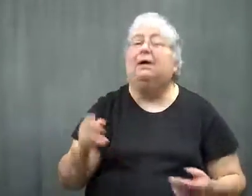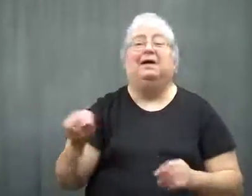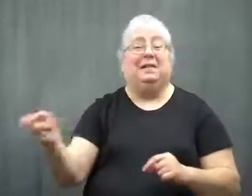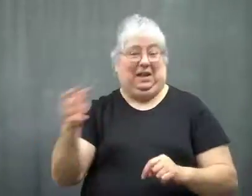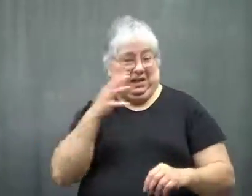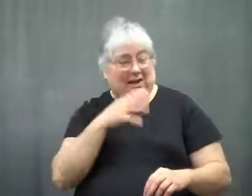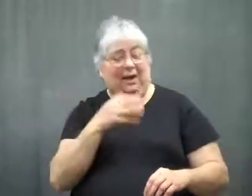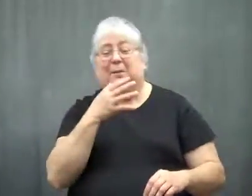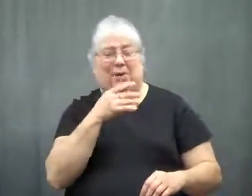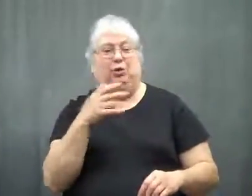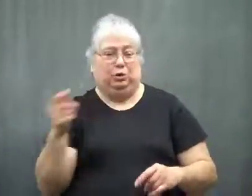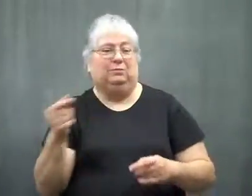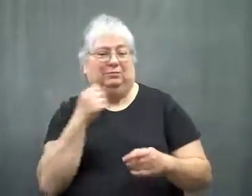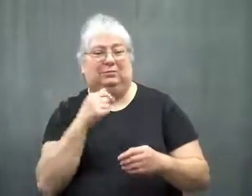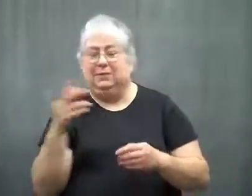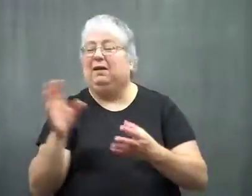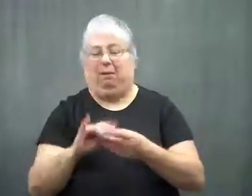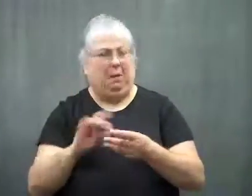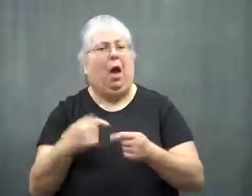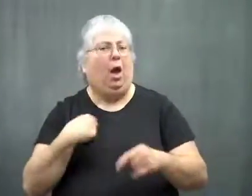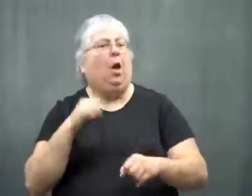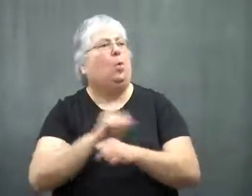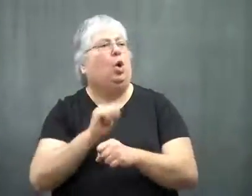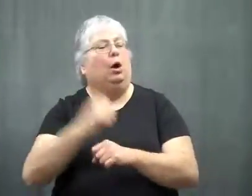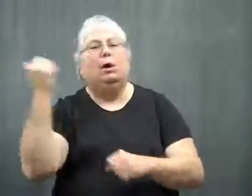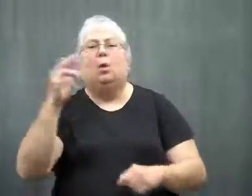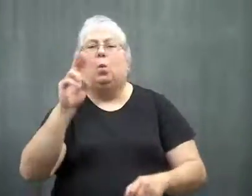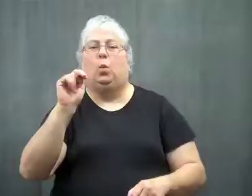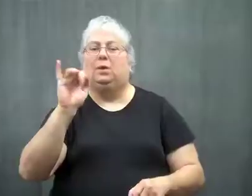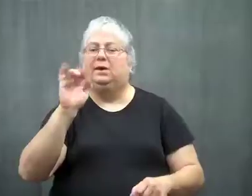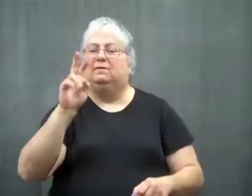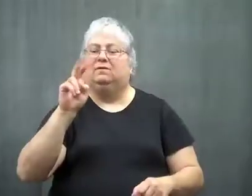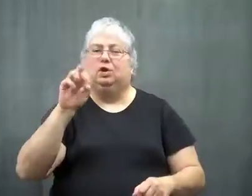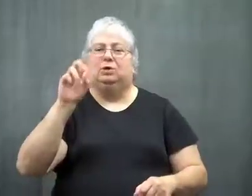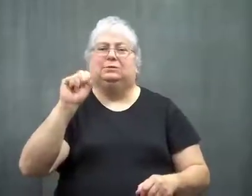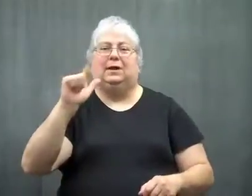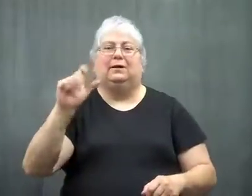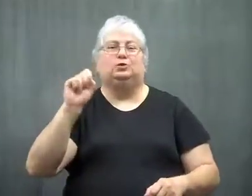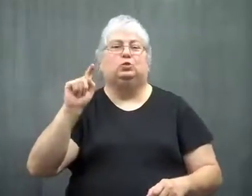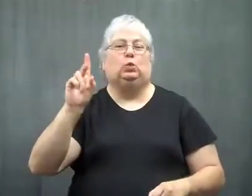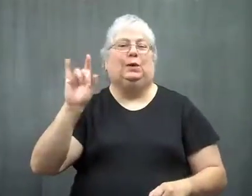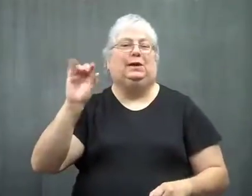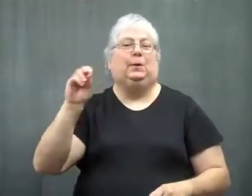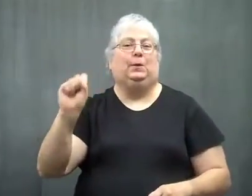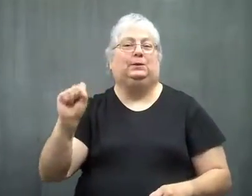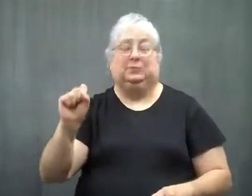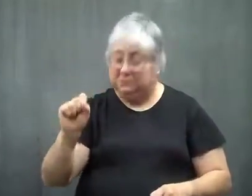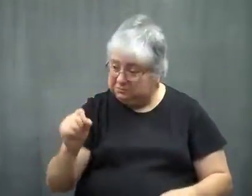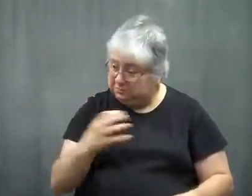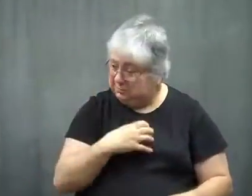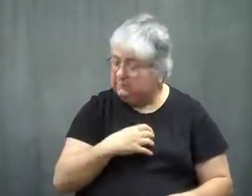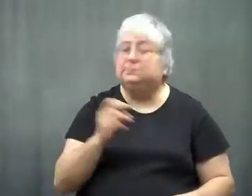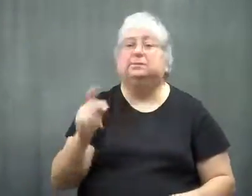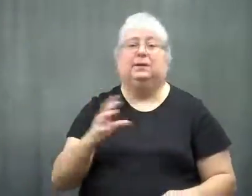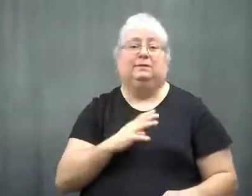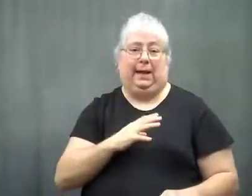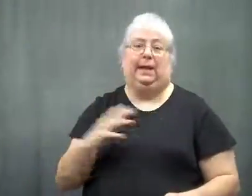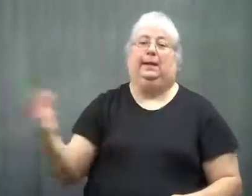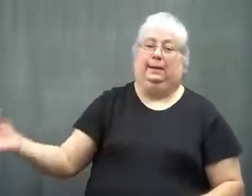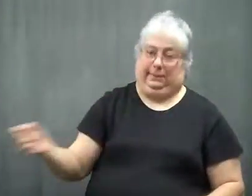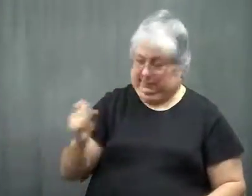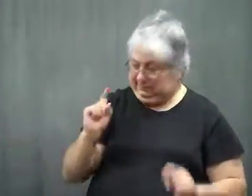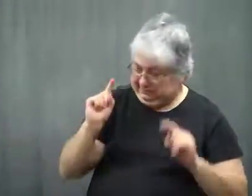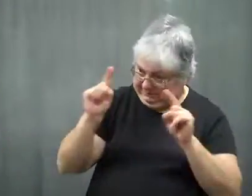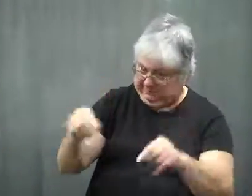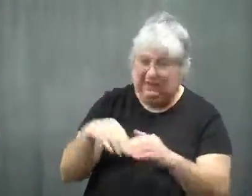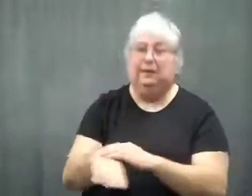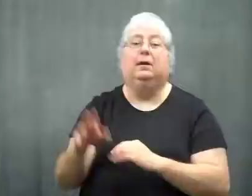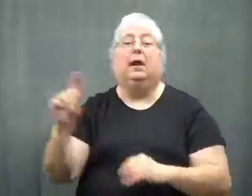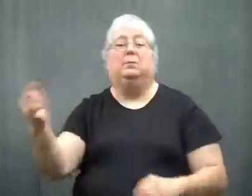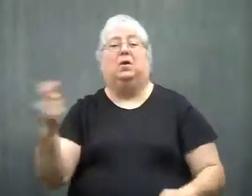Then she said she worked at Universal Studios, so they took her there.